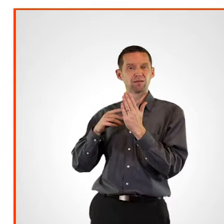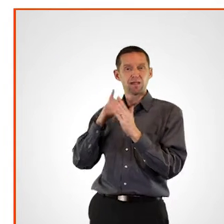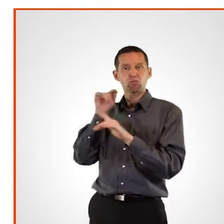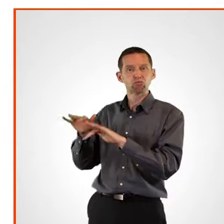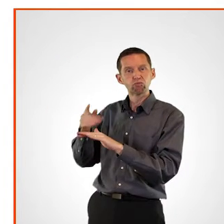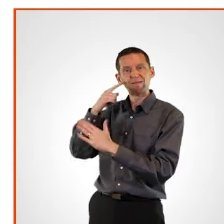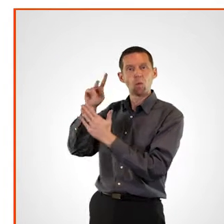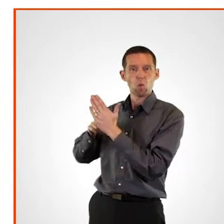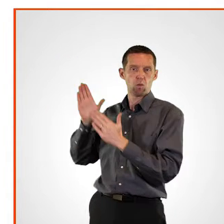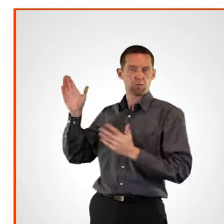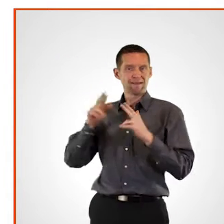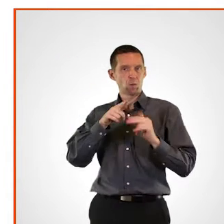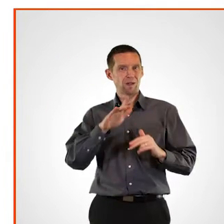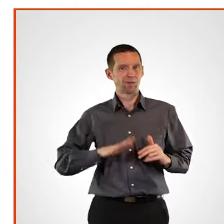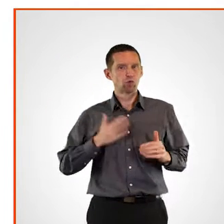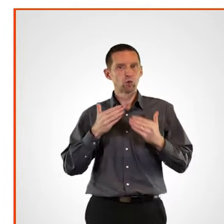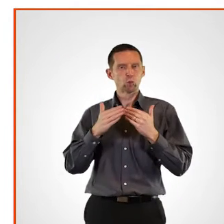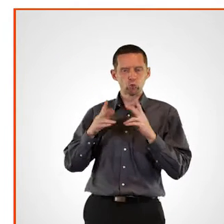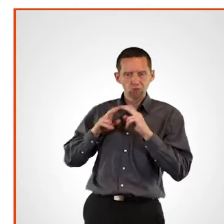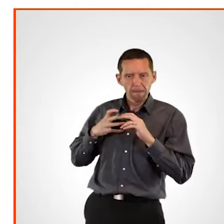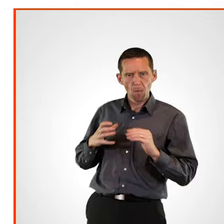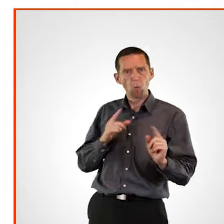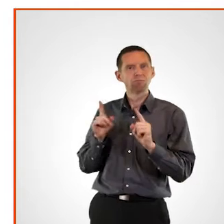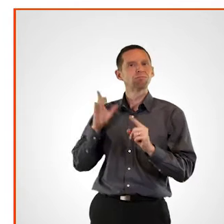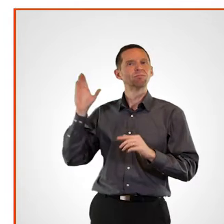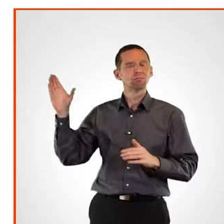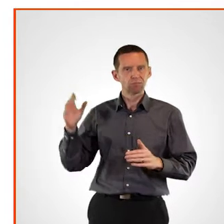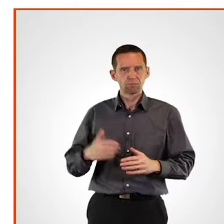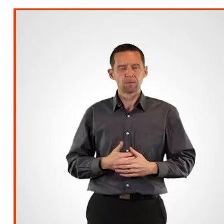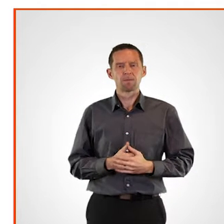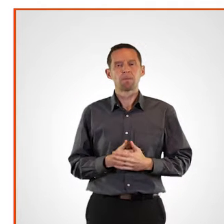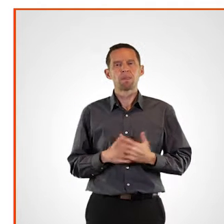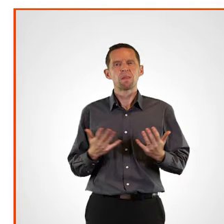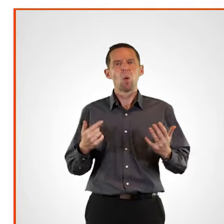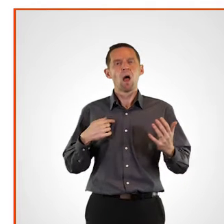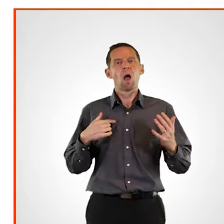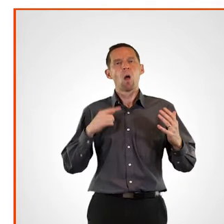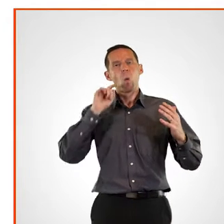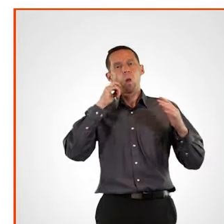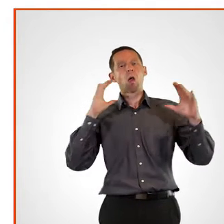if you're interested in looking into the study a little bit more. And again, I'm going to wrap up here.